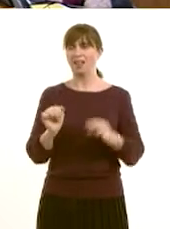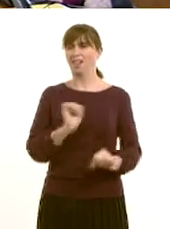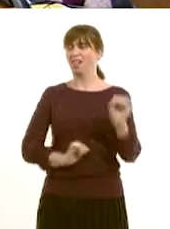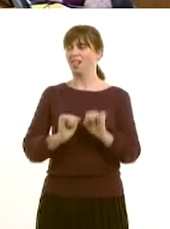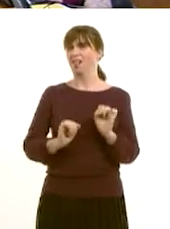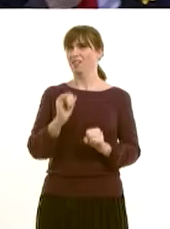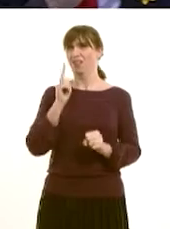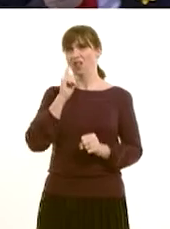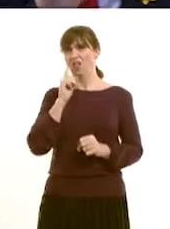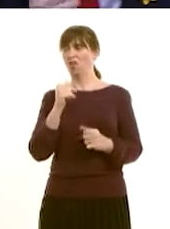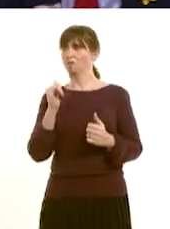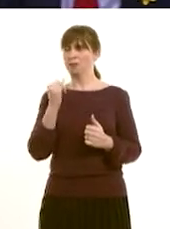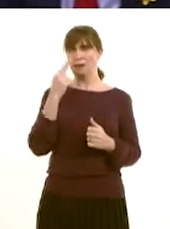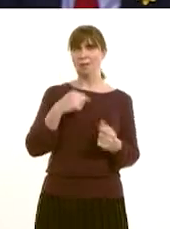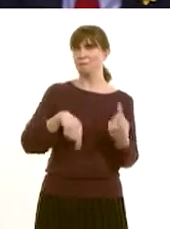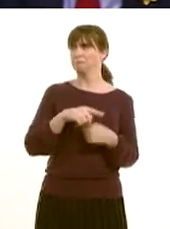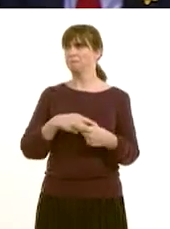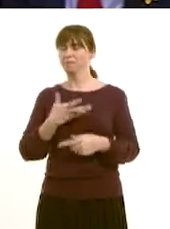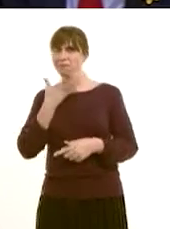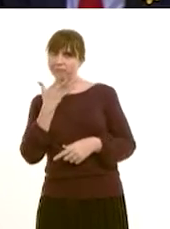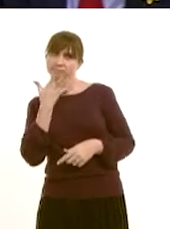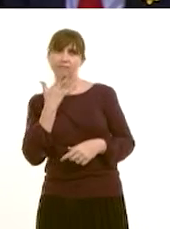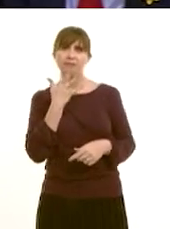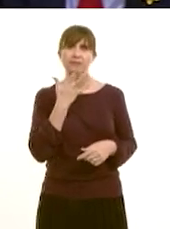it is not only in their interest but in the pupilís schoolís interest to make that application.